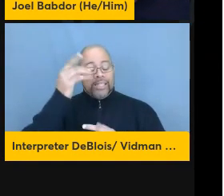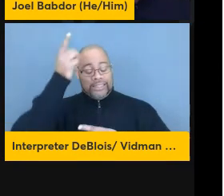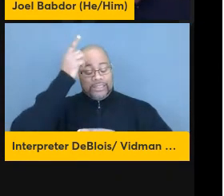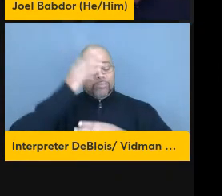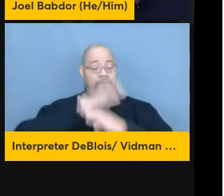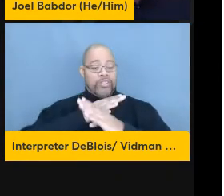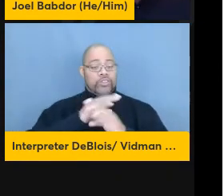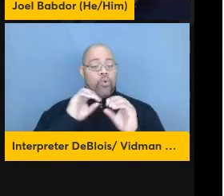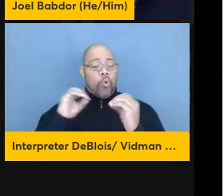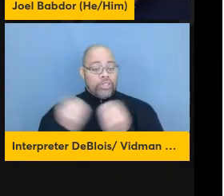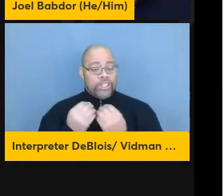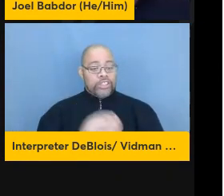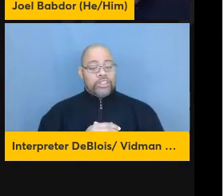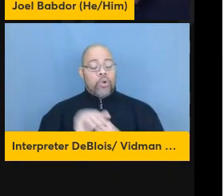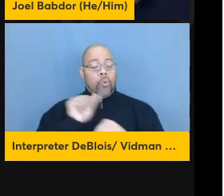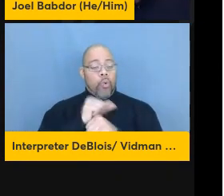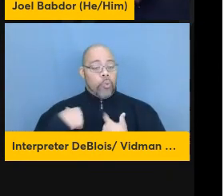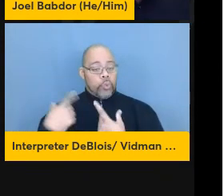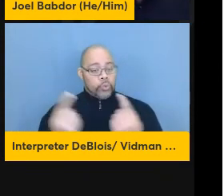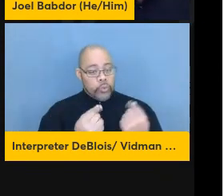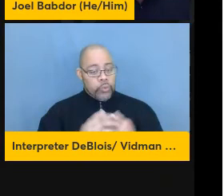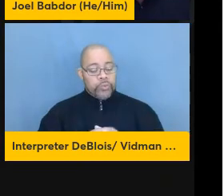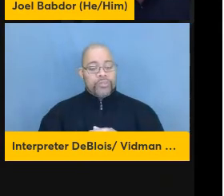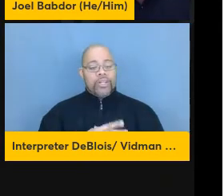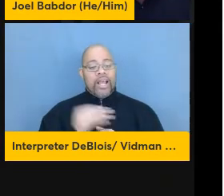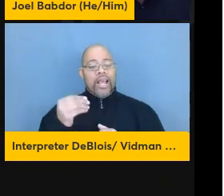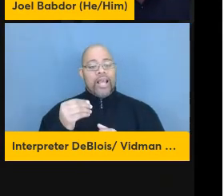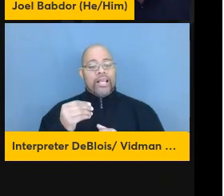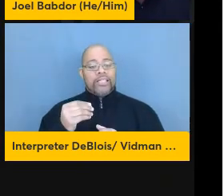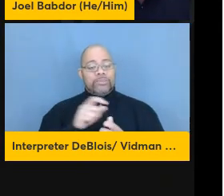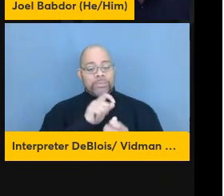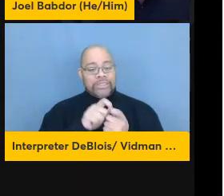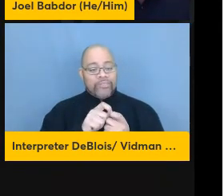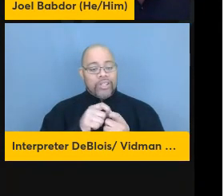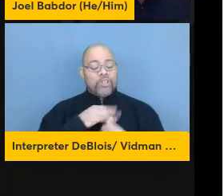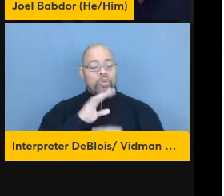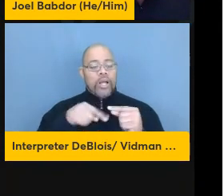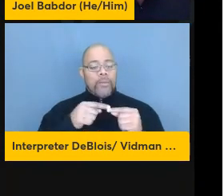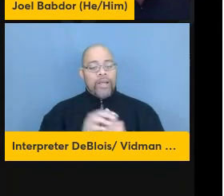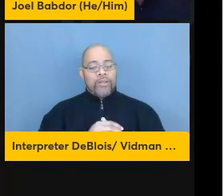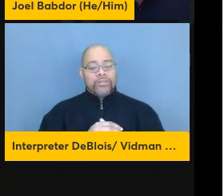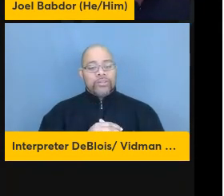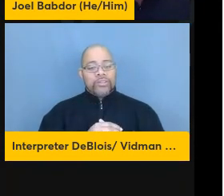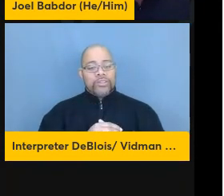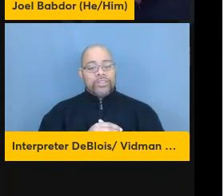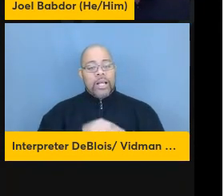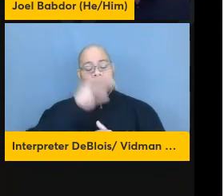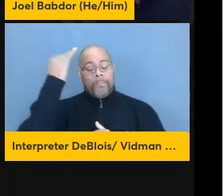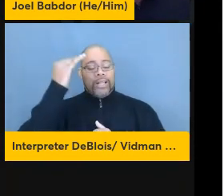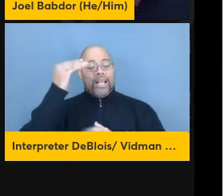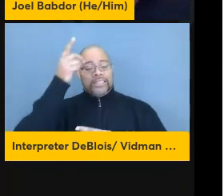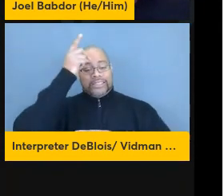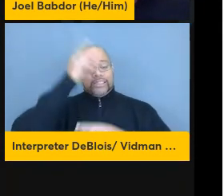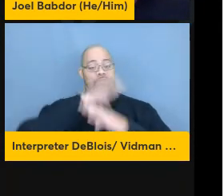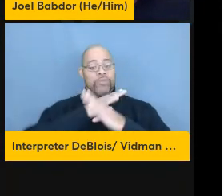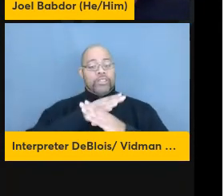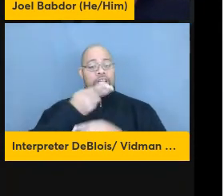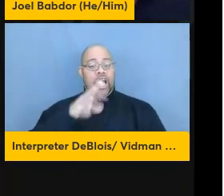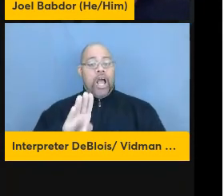organization the work that we're doing. And in particular, I'll talk about the black immuno hub, and I'm sharing here, my